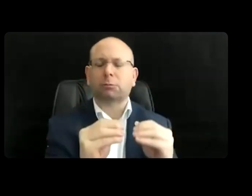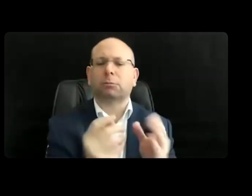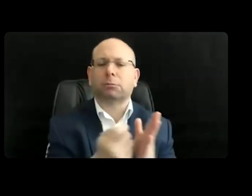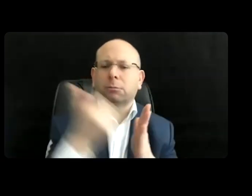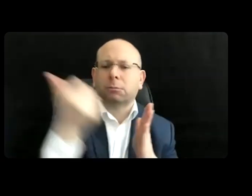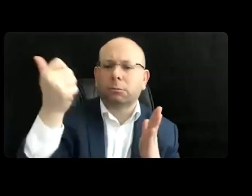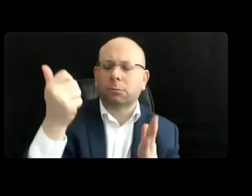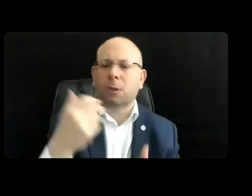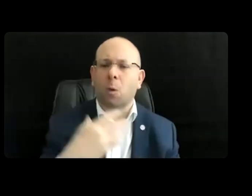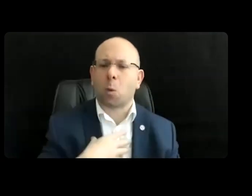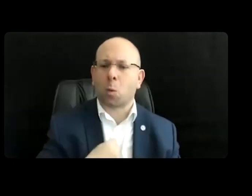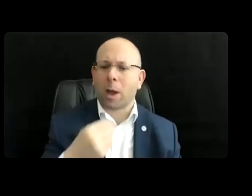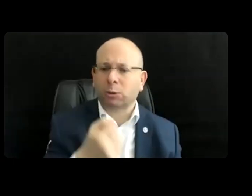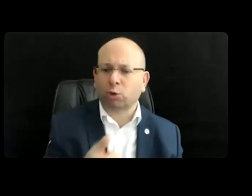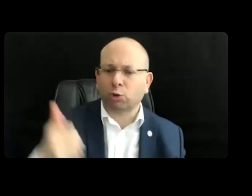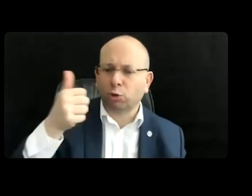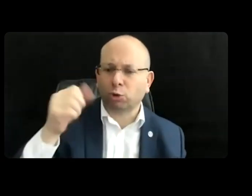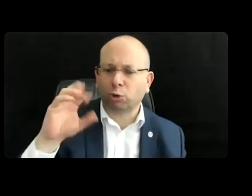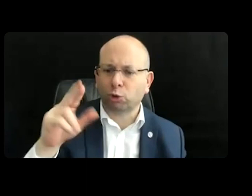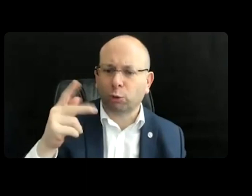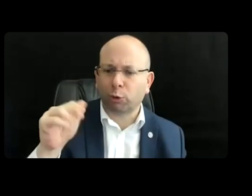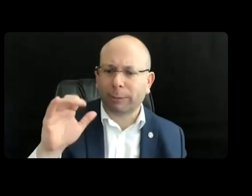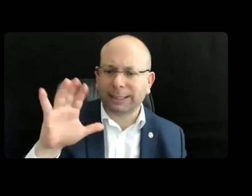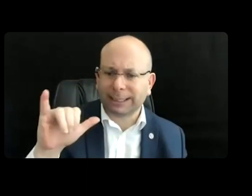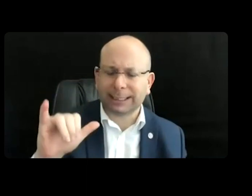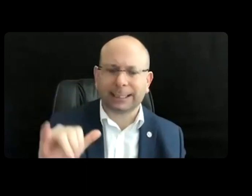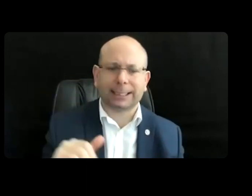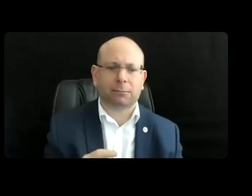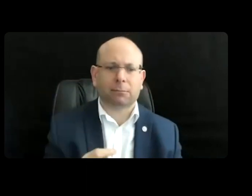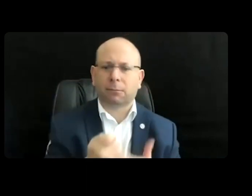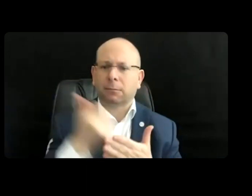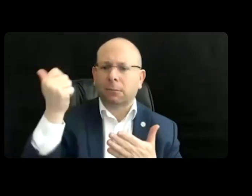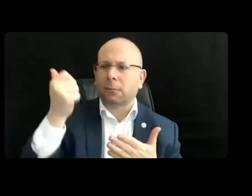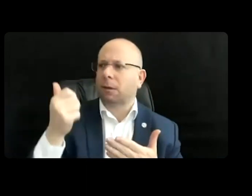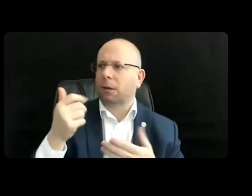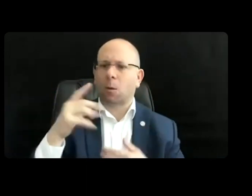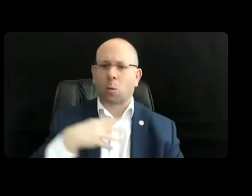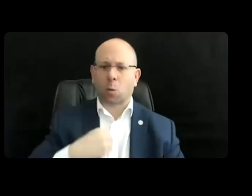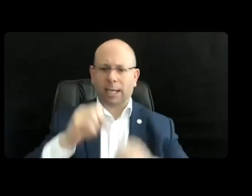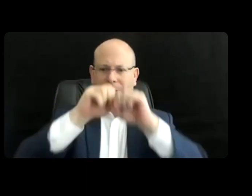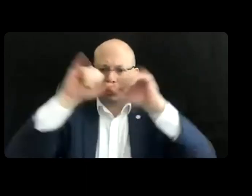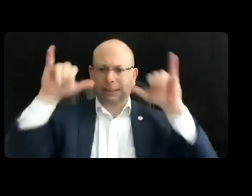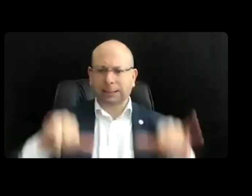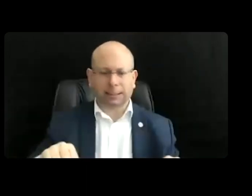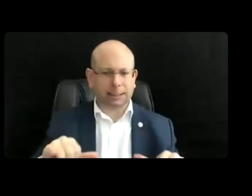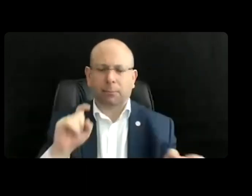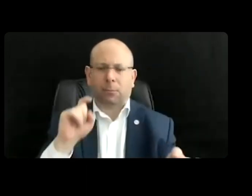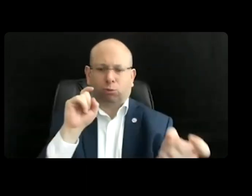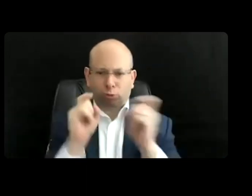We need to make sure that education takes out the idea of white supremacy,